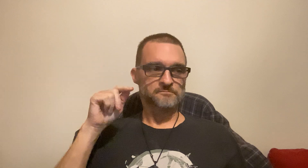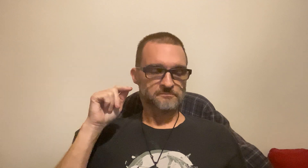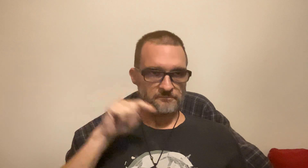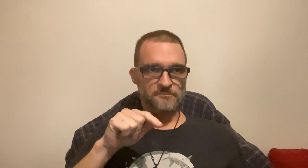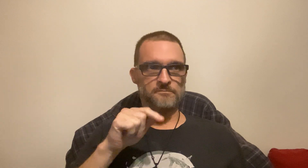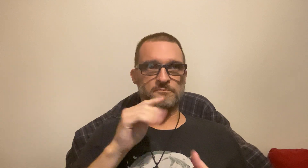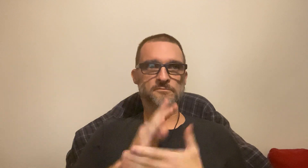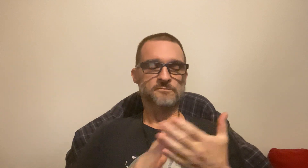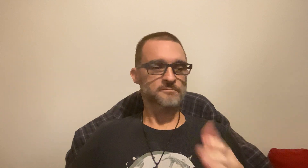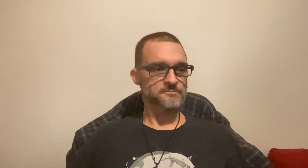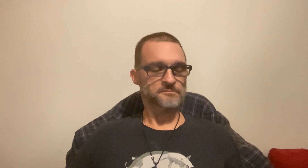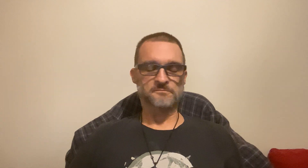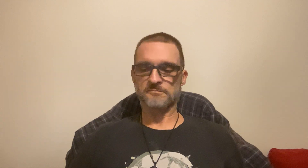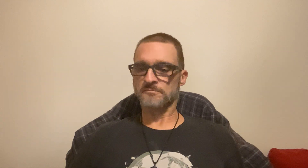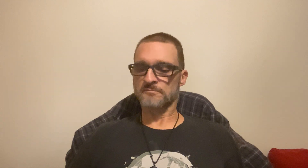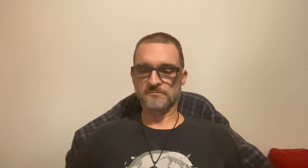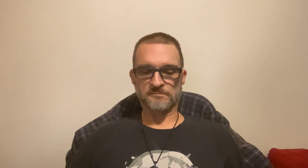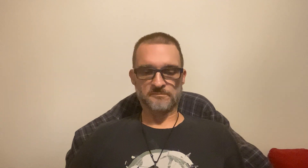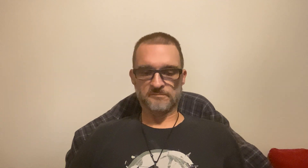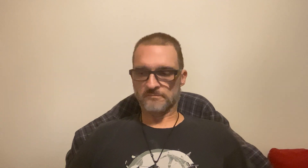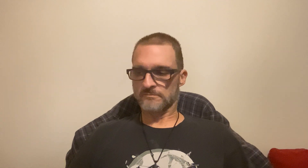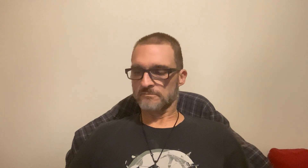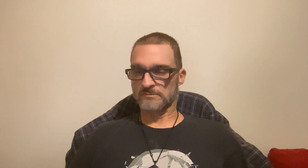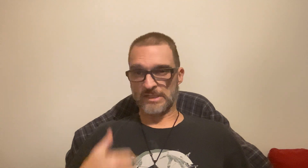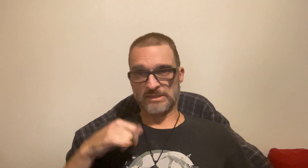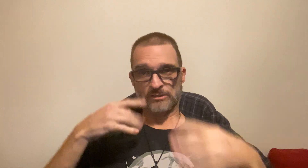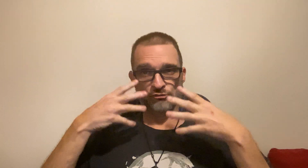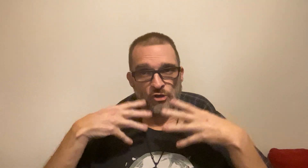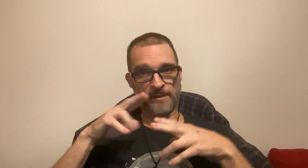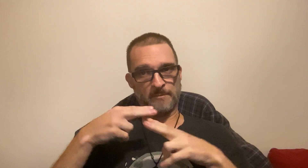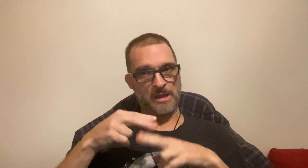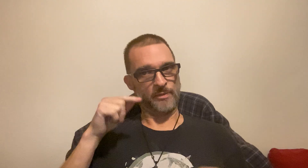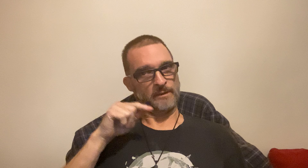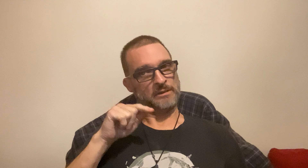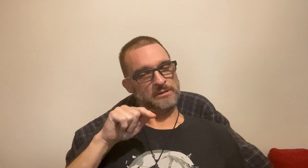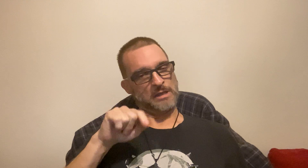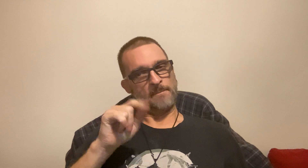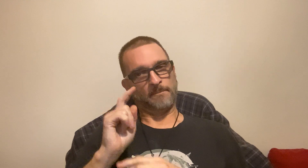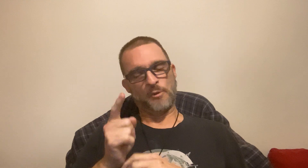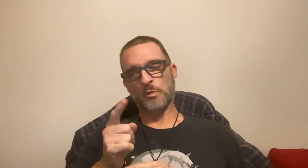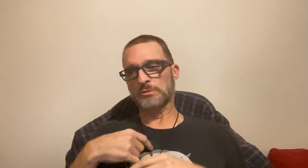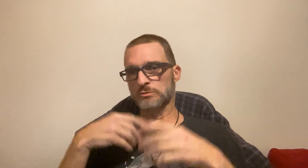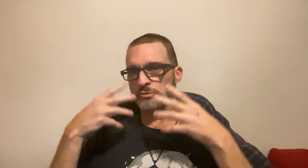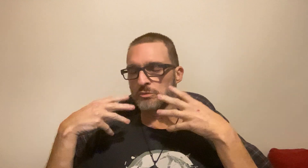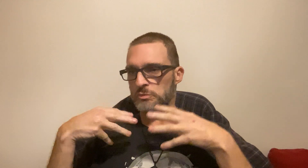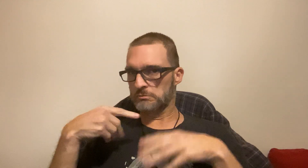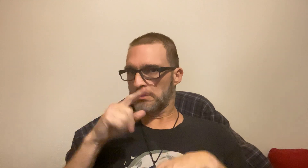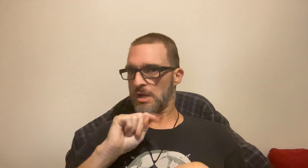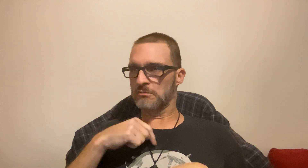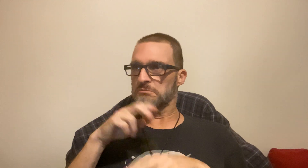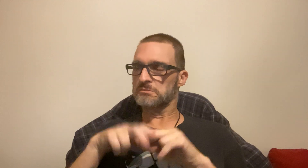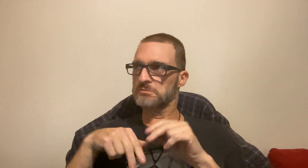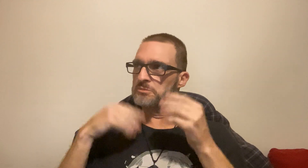Okay. for this part. I did cry about this in that moment. I was in tears while I was in the bathroom